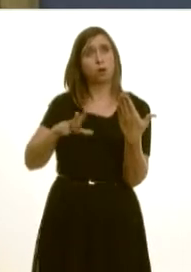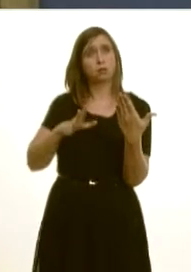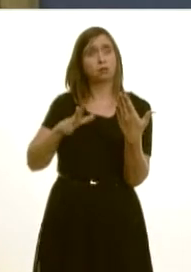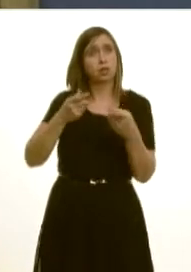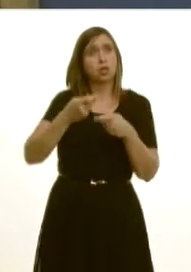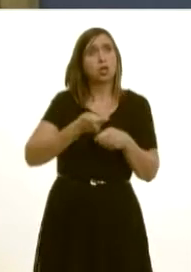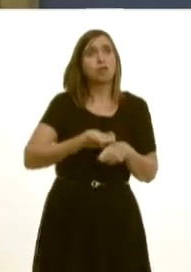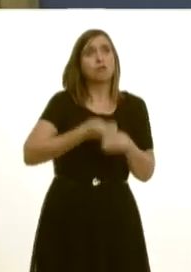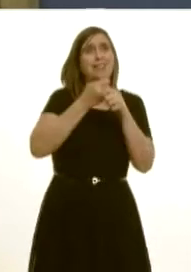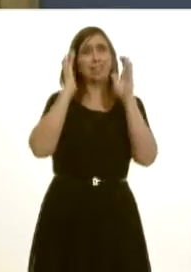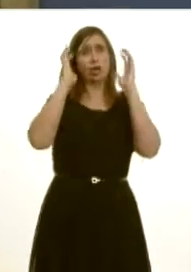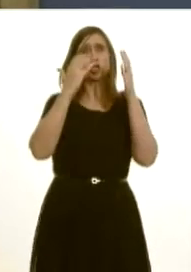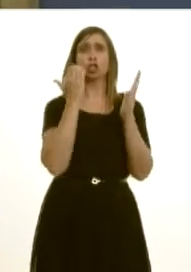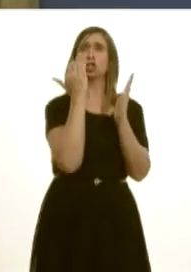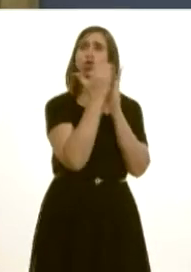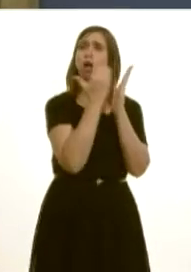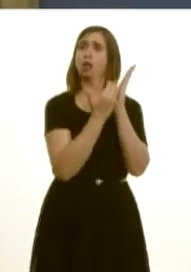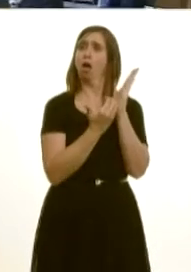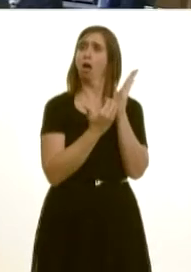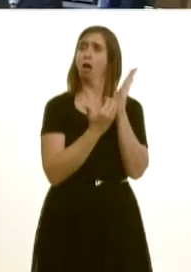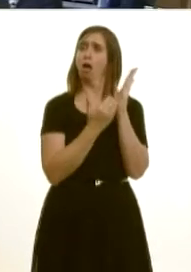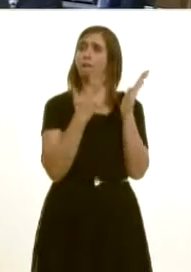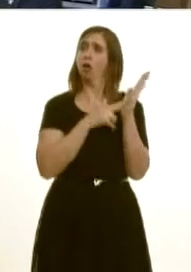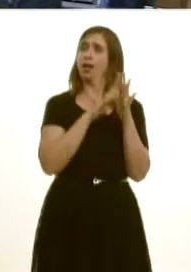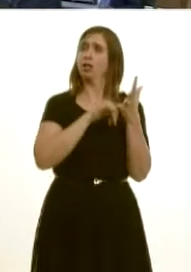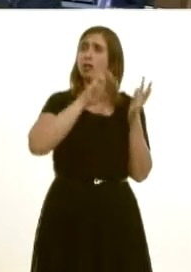charter for the Welsh NHS? Carwyn Jones: These are issues that can be